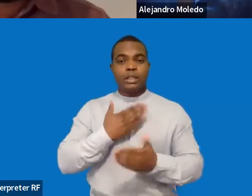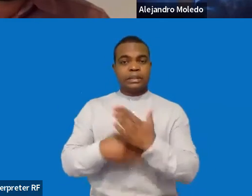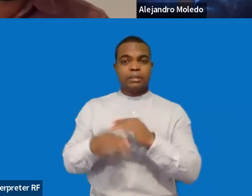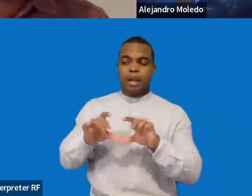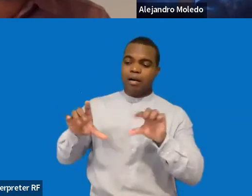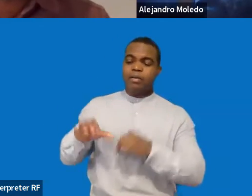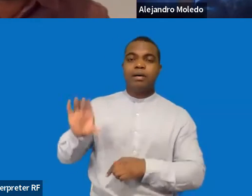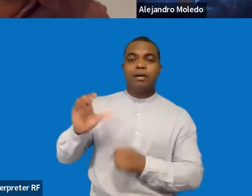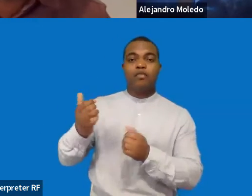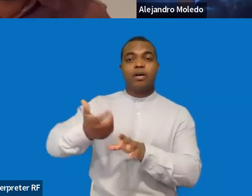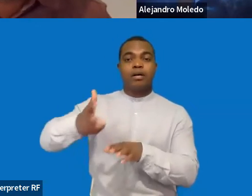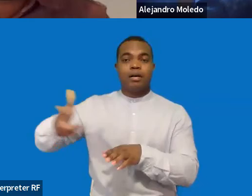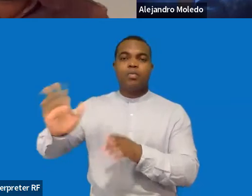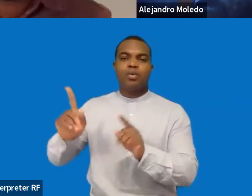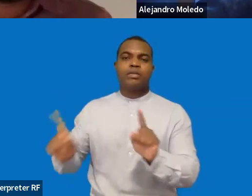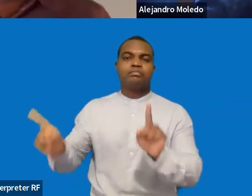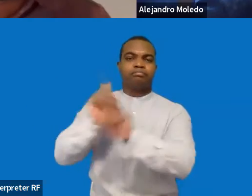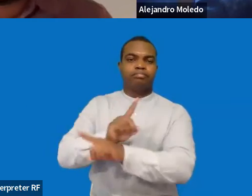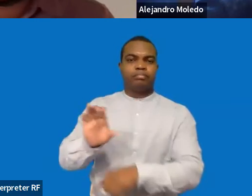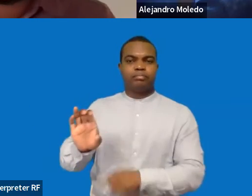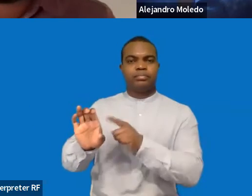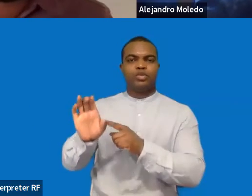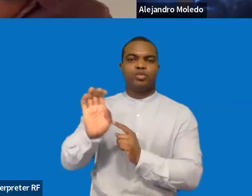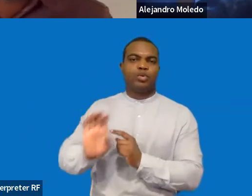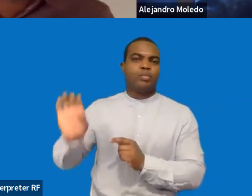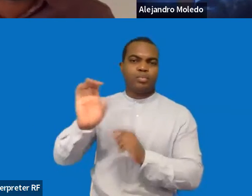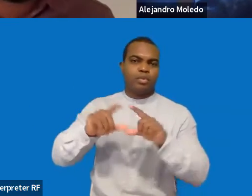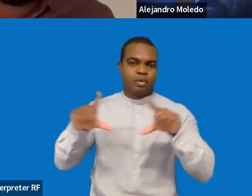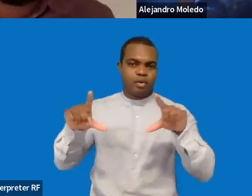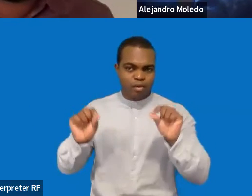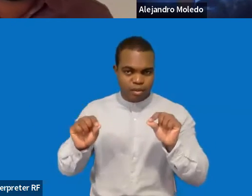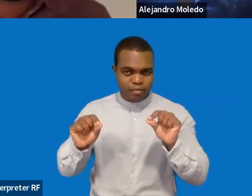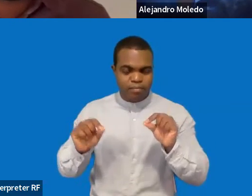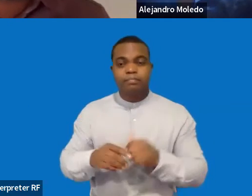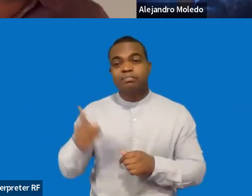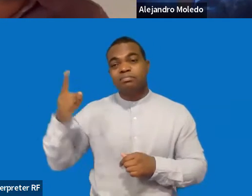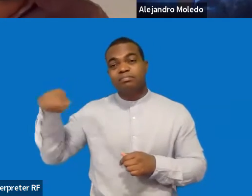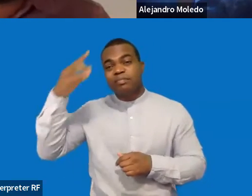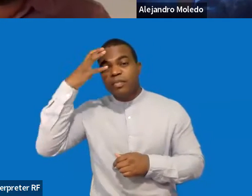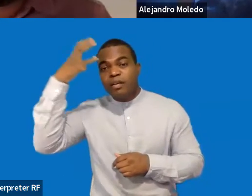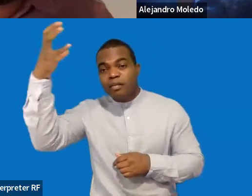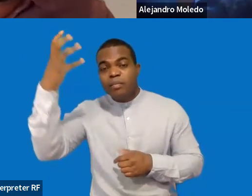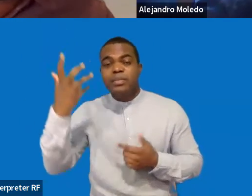Then present it to the two key decision-making bodies: the EU Parliament and the Council of the EU.